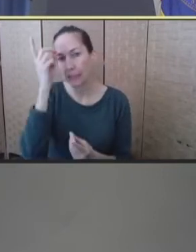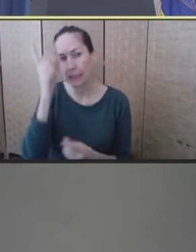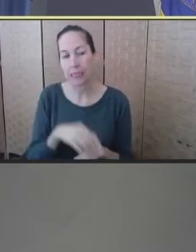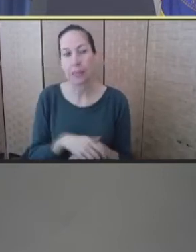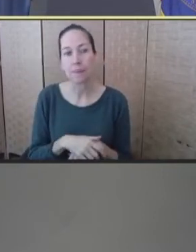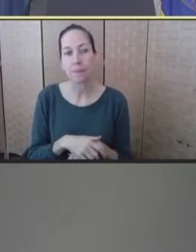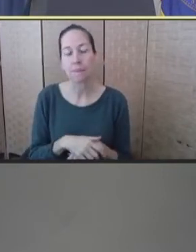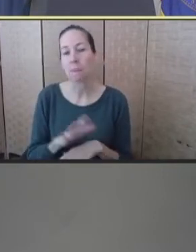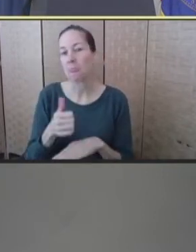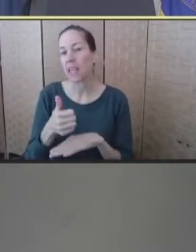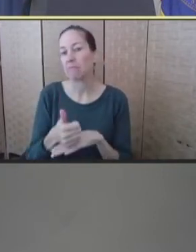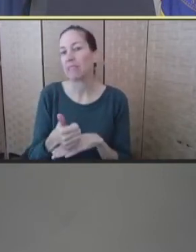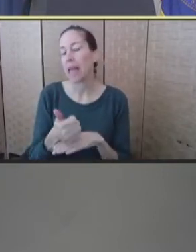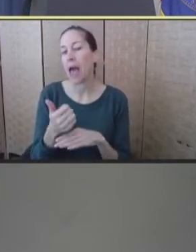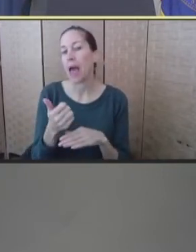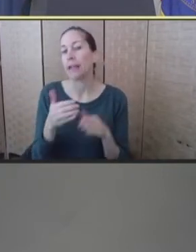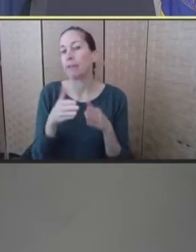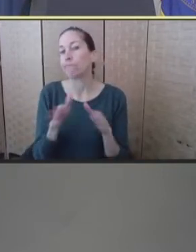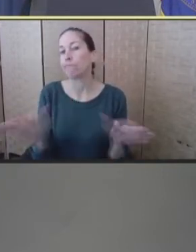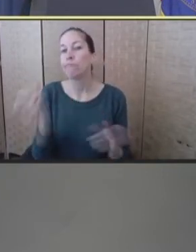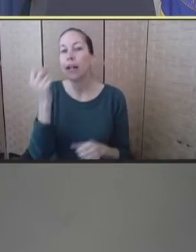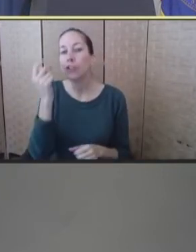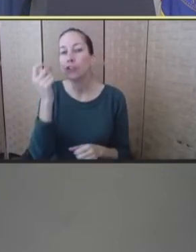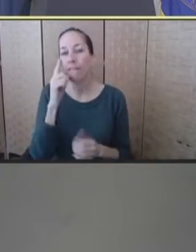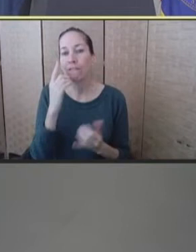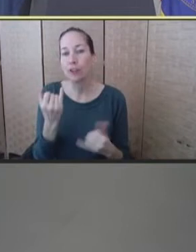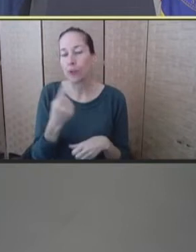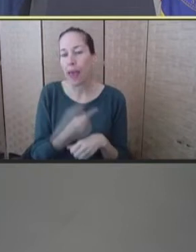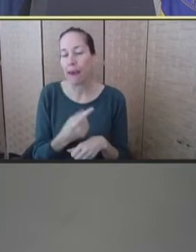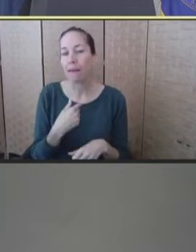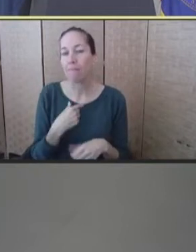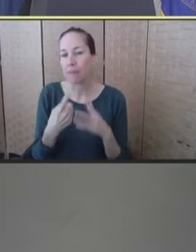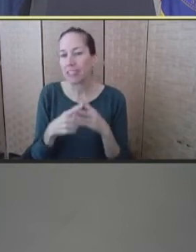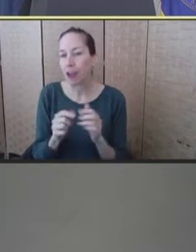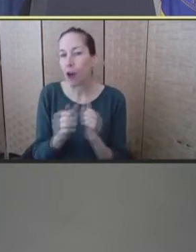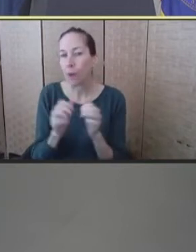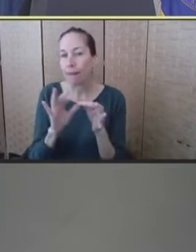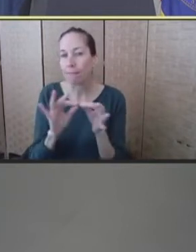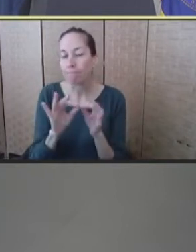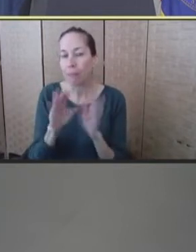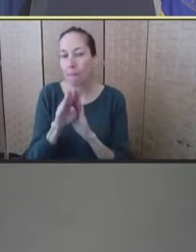I'll start by talking about kind of the background which I think has already mostly been done.